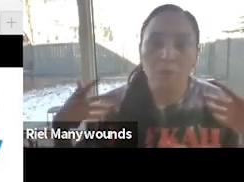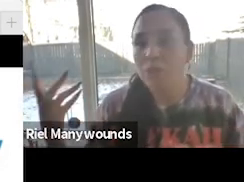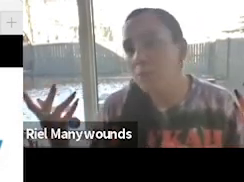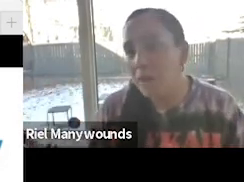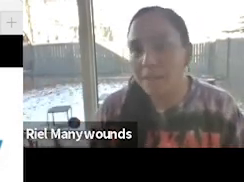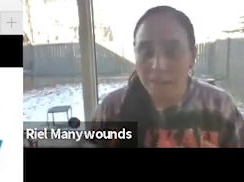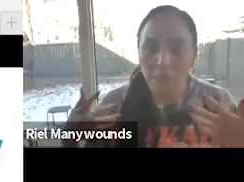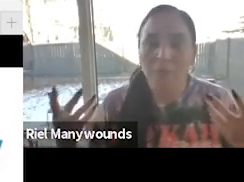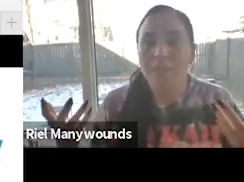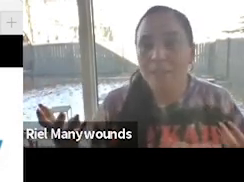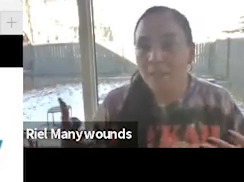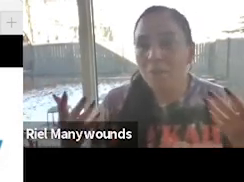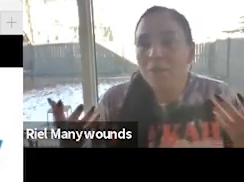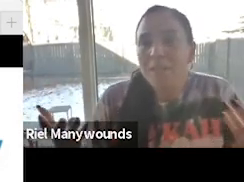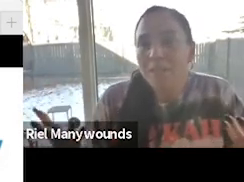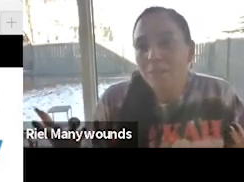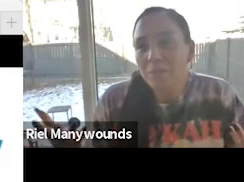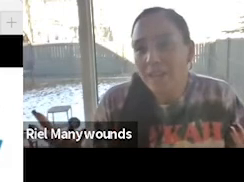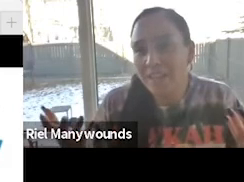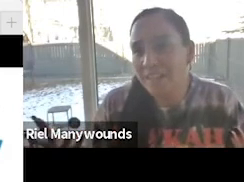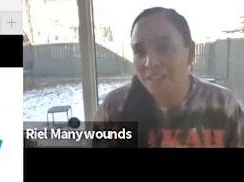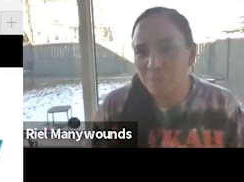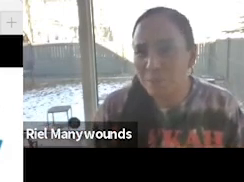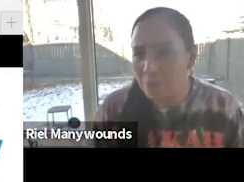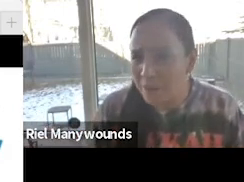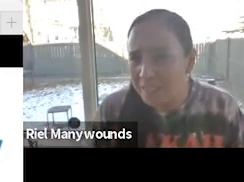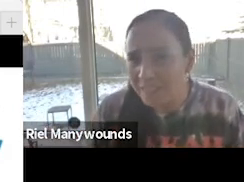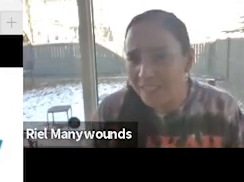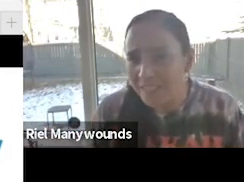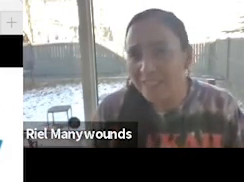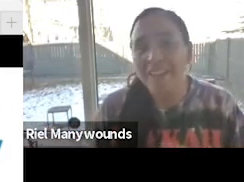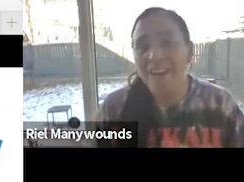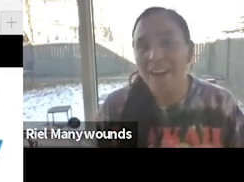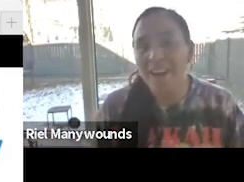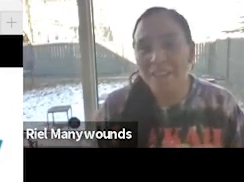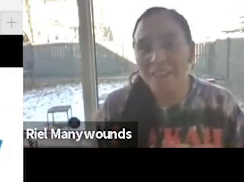what do you want? Like what is, what is it that Indigenous people want? And I find it